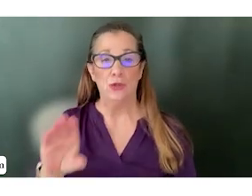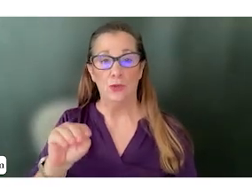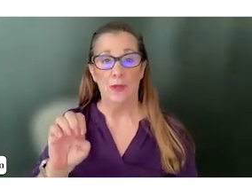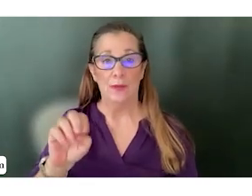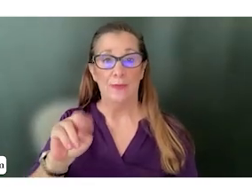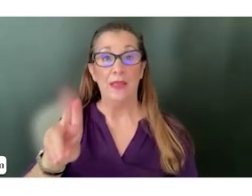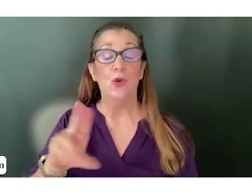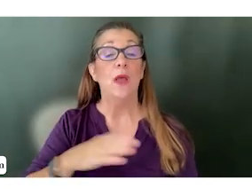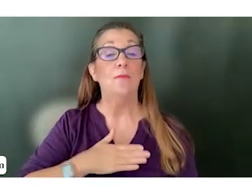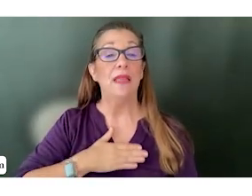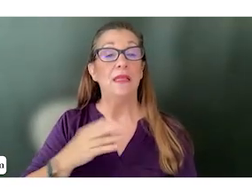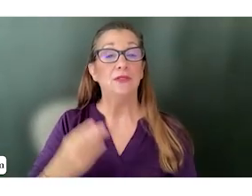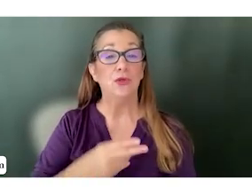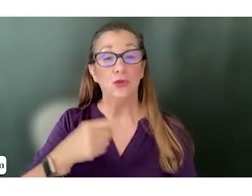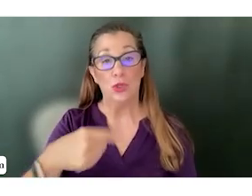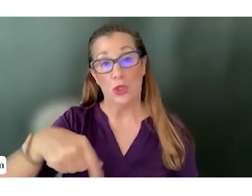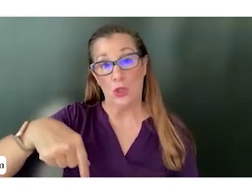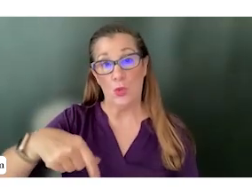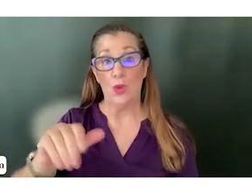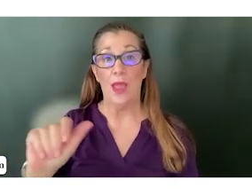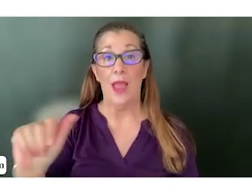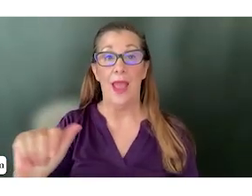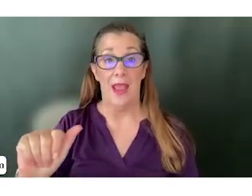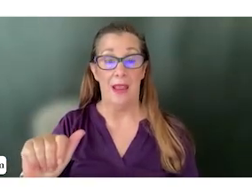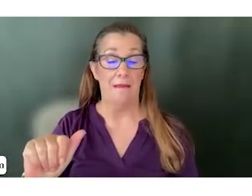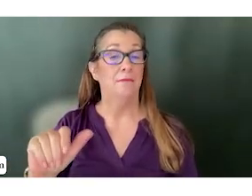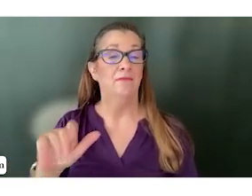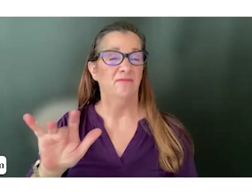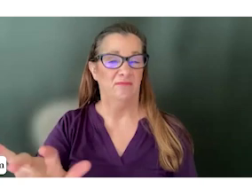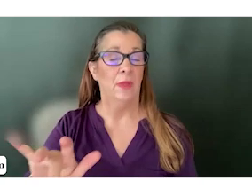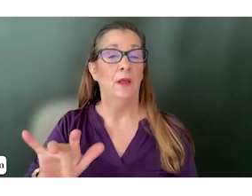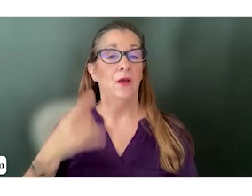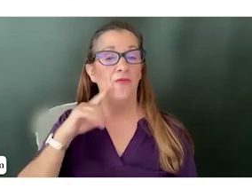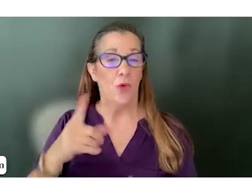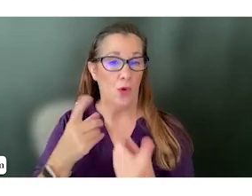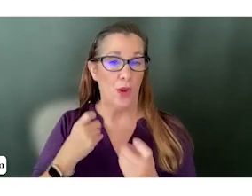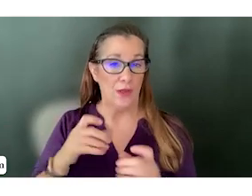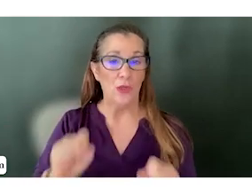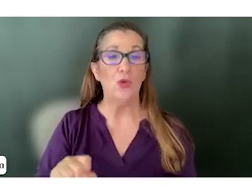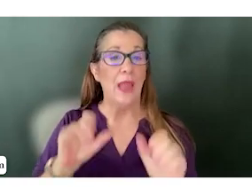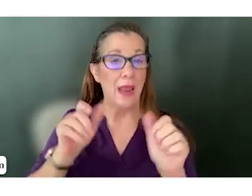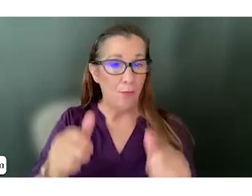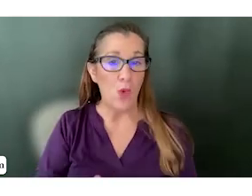Please use the Q&A feature to post your questions. You will have the option to post anonymous anonymously if you prefer.